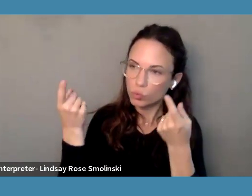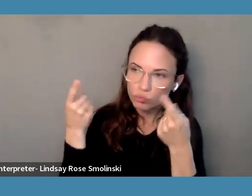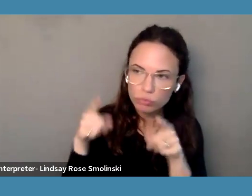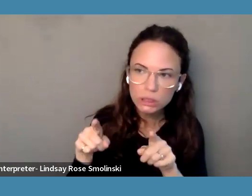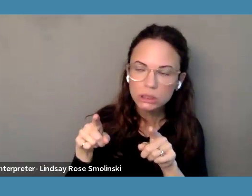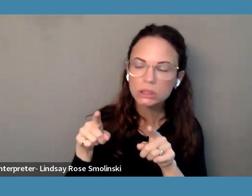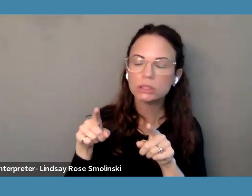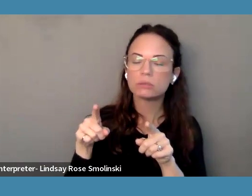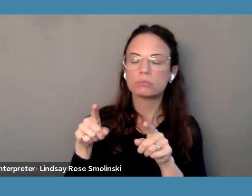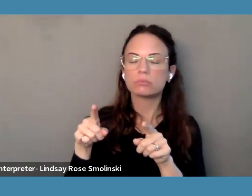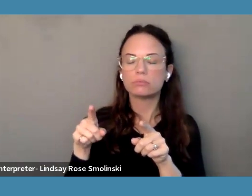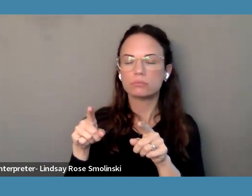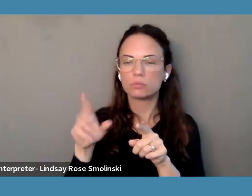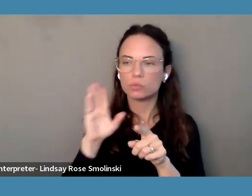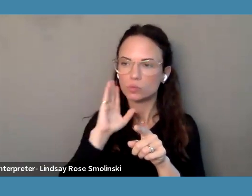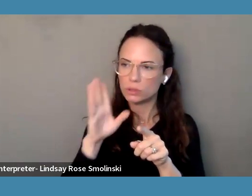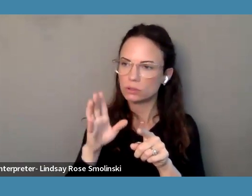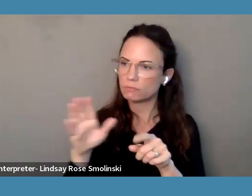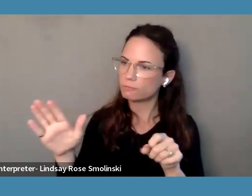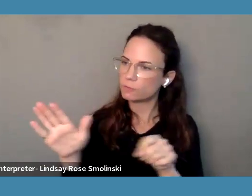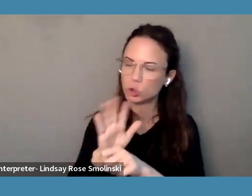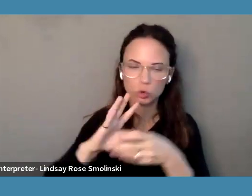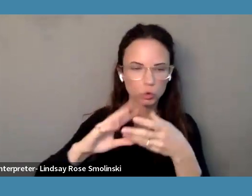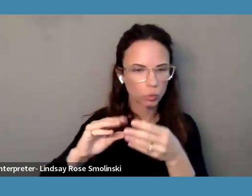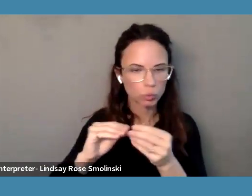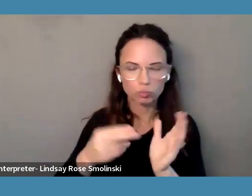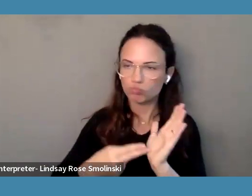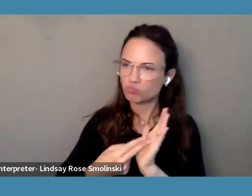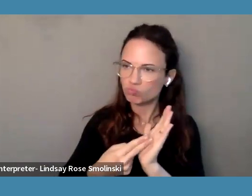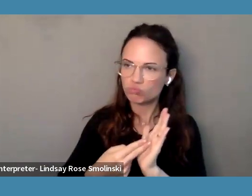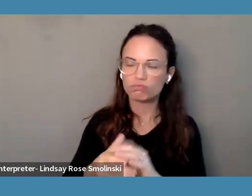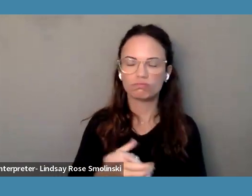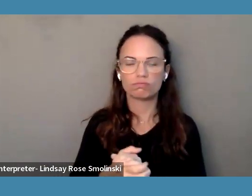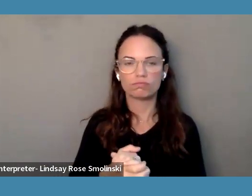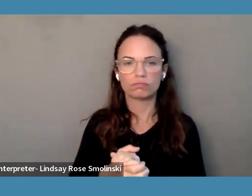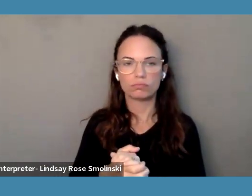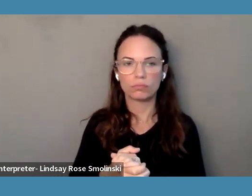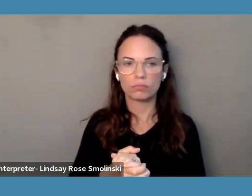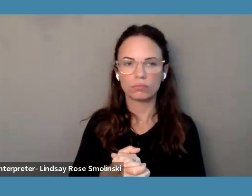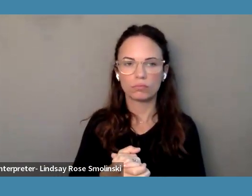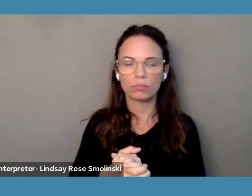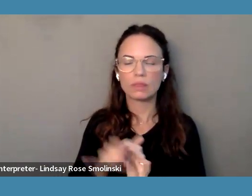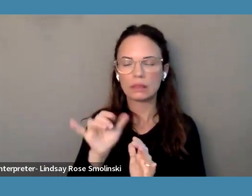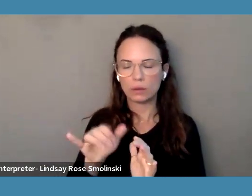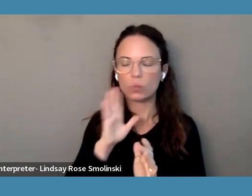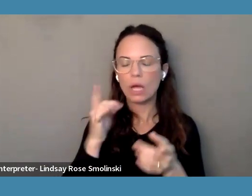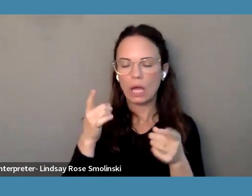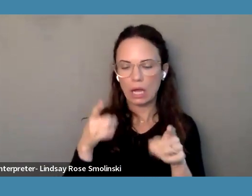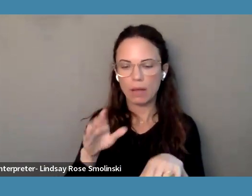and that they'll tell the whole truth. And that's kind of what happens on the recorded line